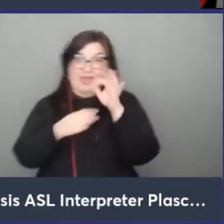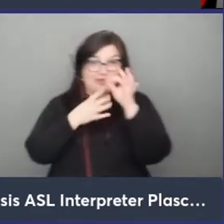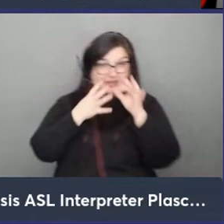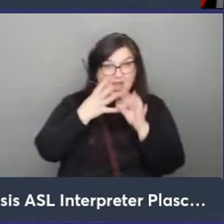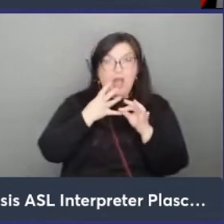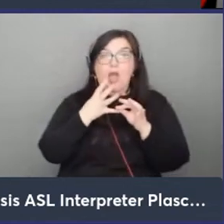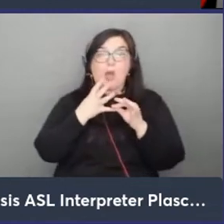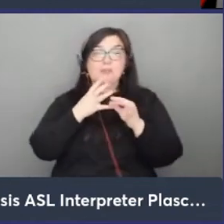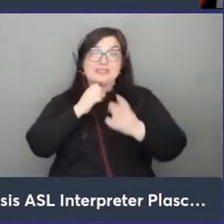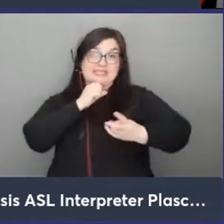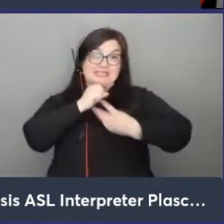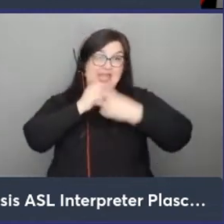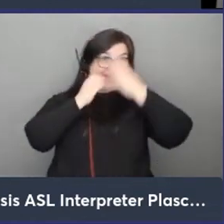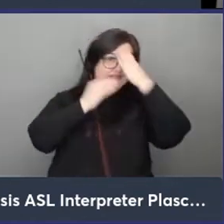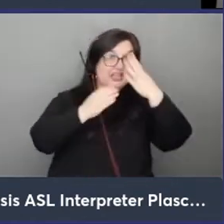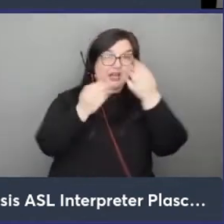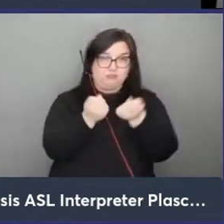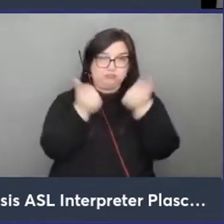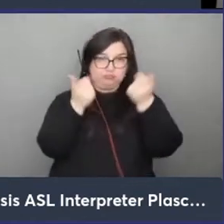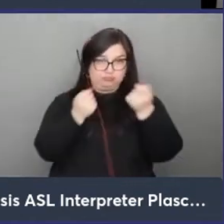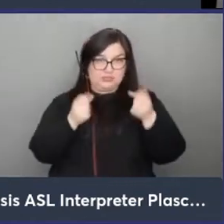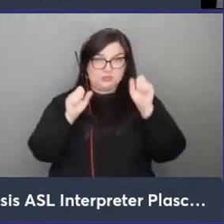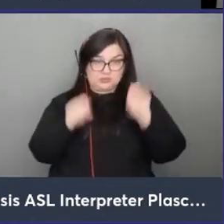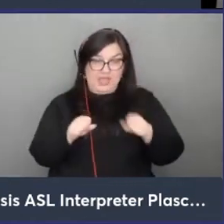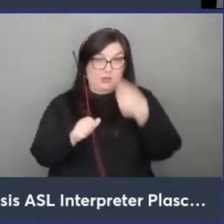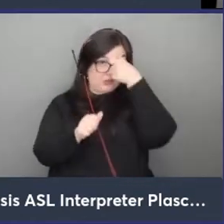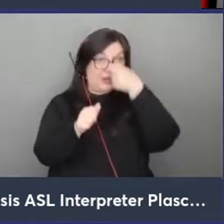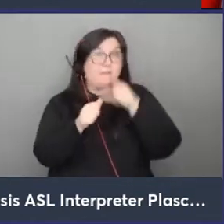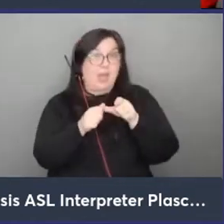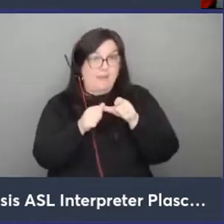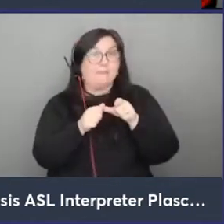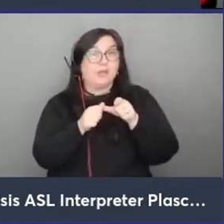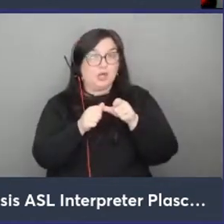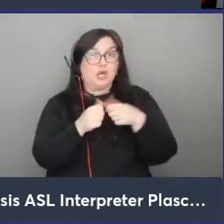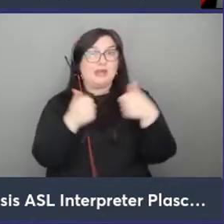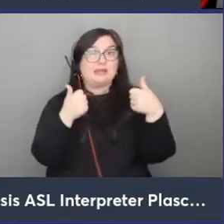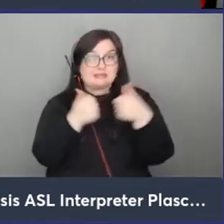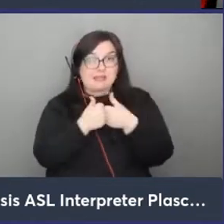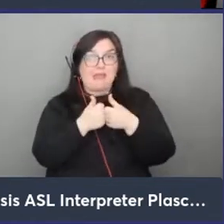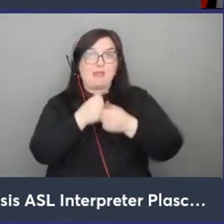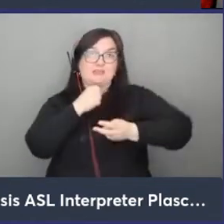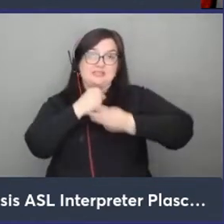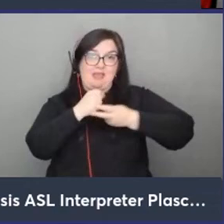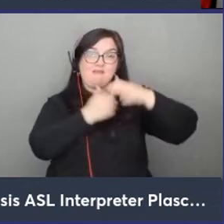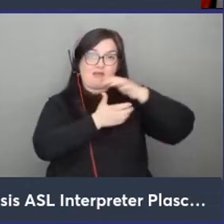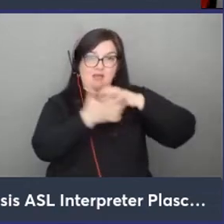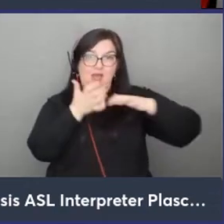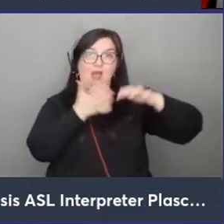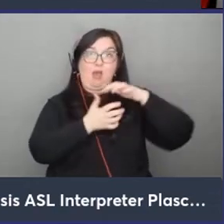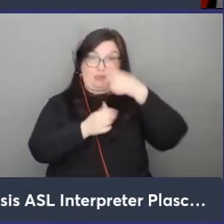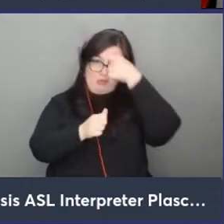This is where the game state's cloud saving kind of is used. And also as you kind of like start the game,